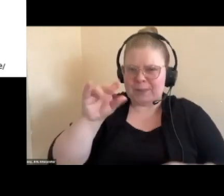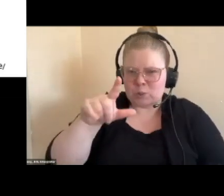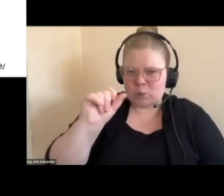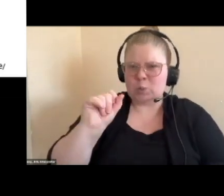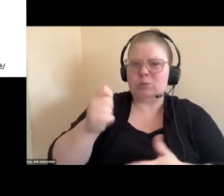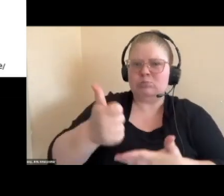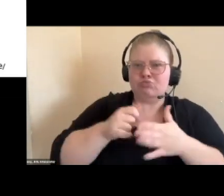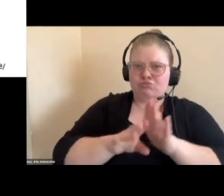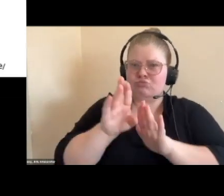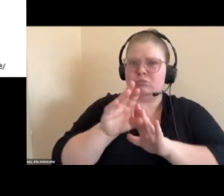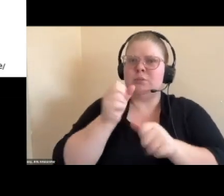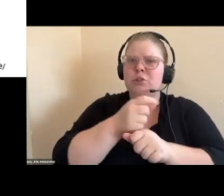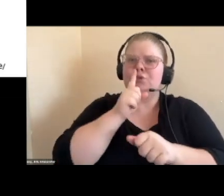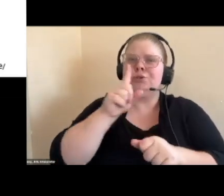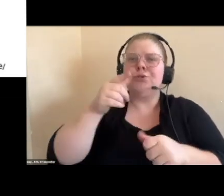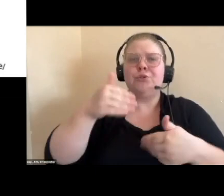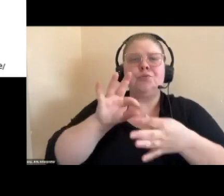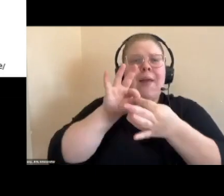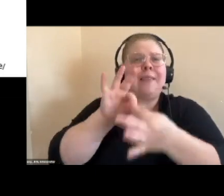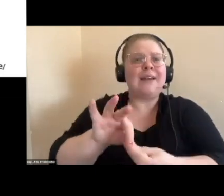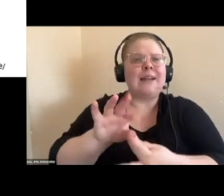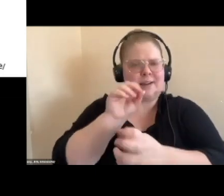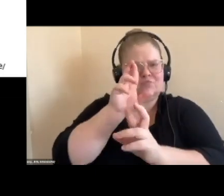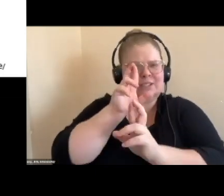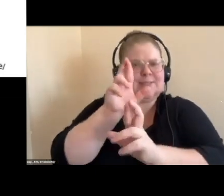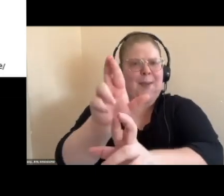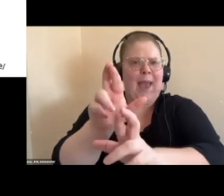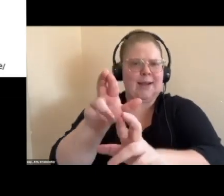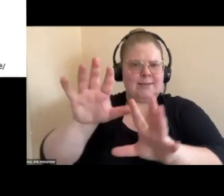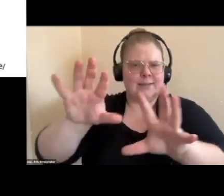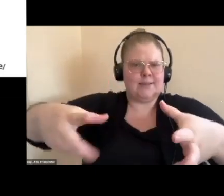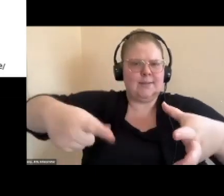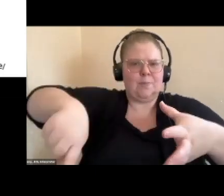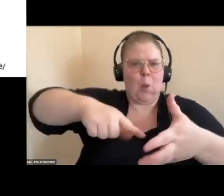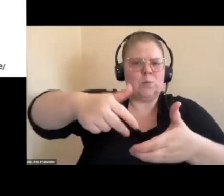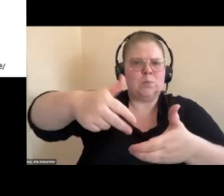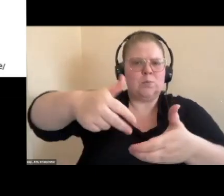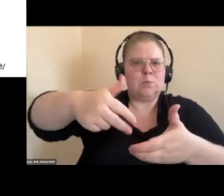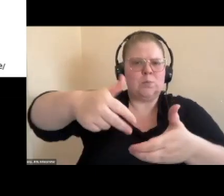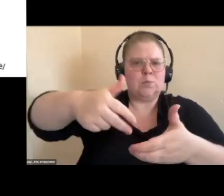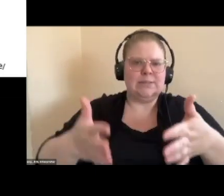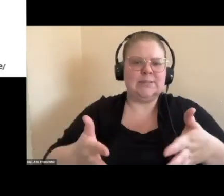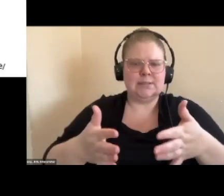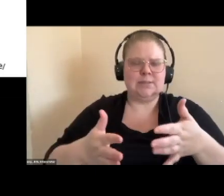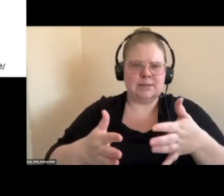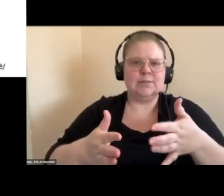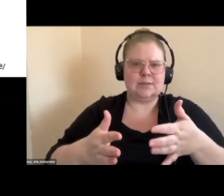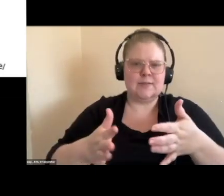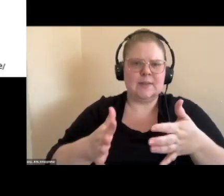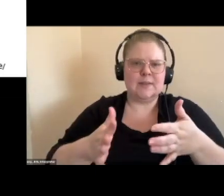they are relevant and respectful to the participants that we'll be talking with.